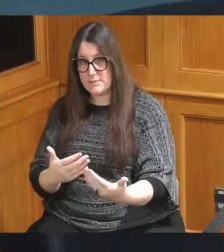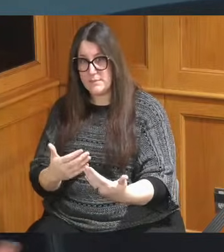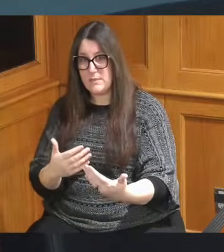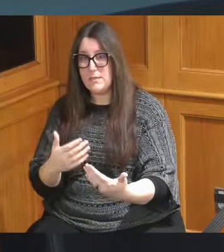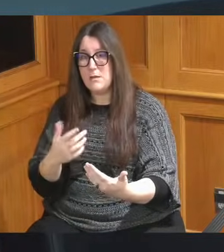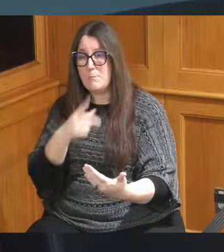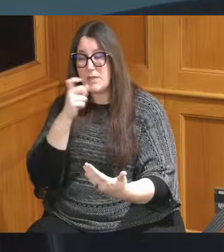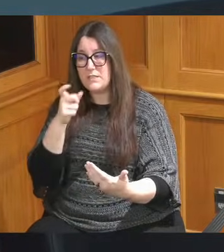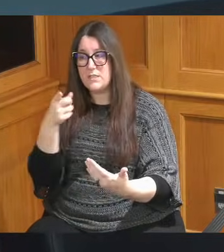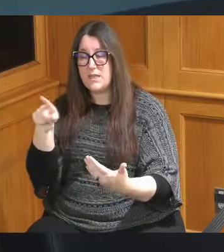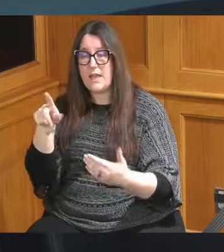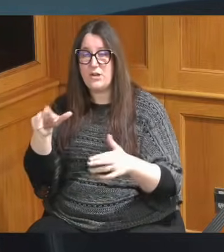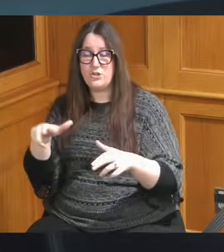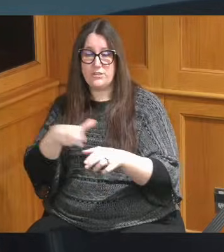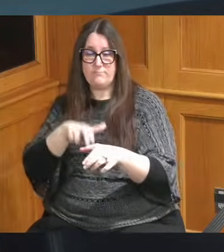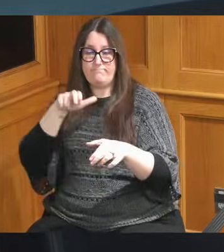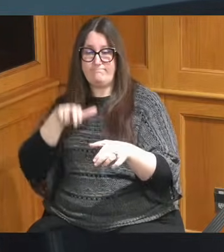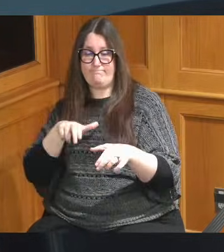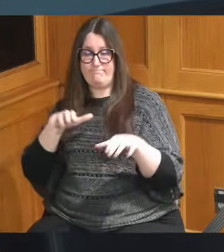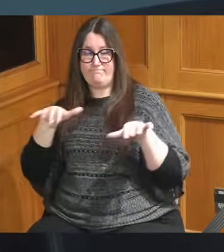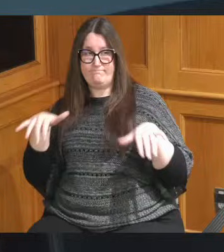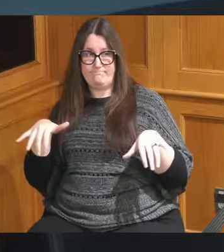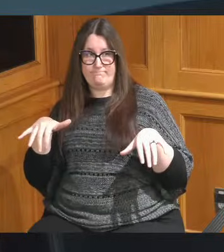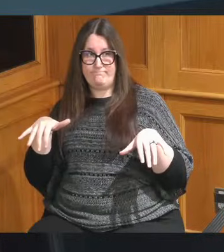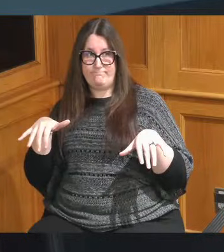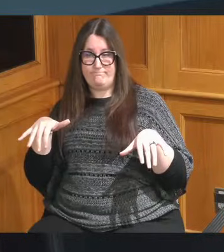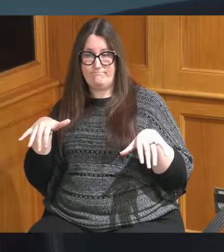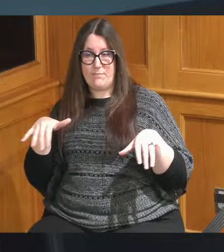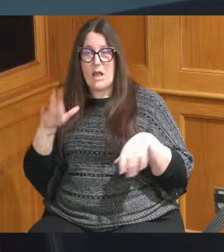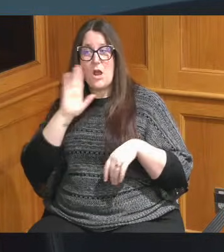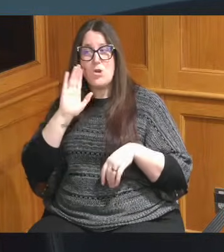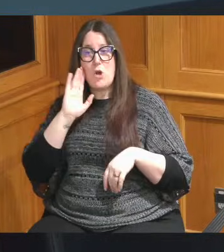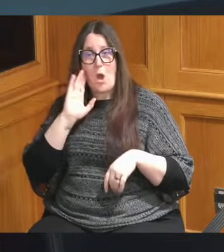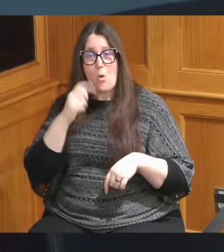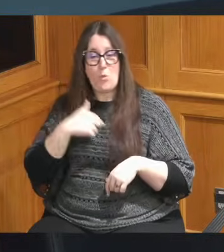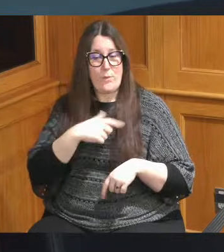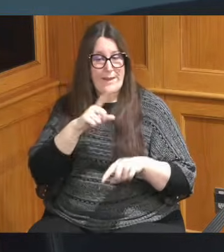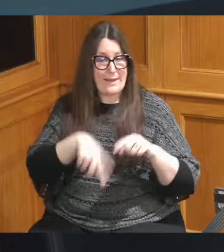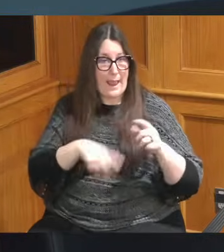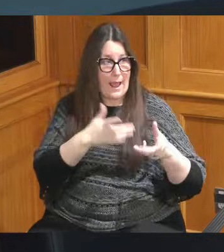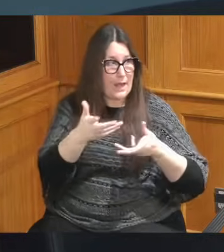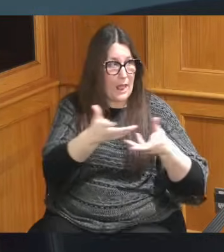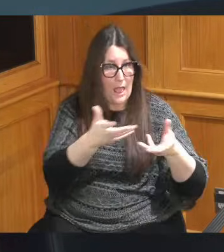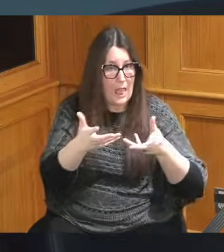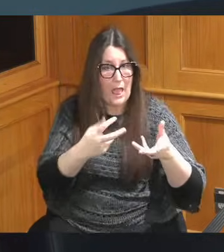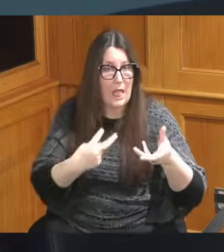They sit back and they know we can't go nowhere else and they up the price. That's called price